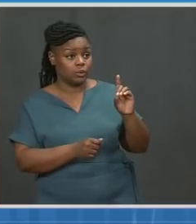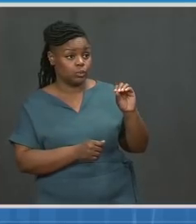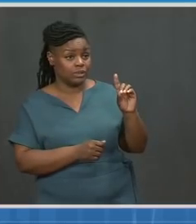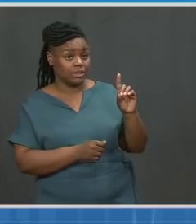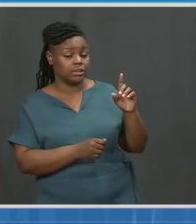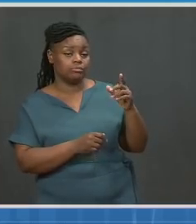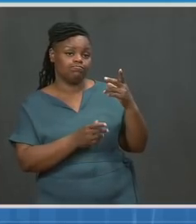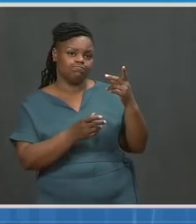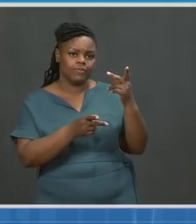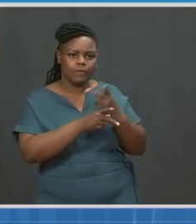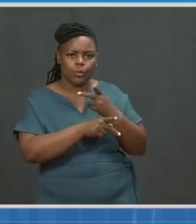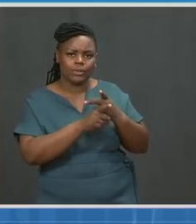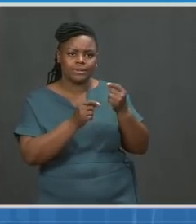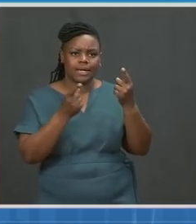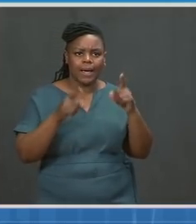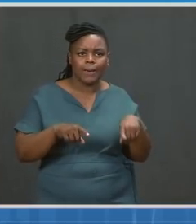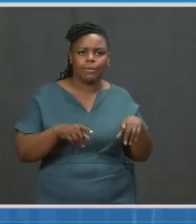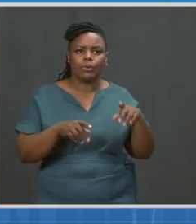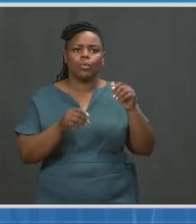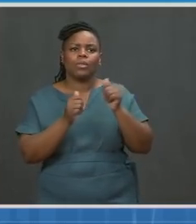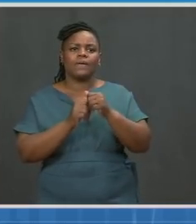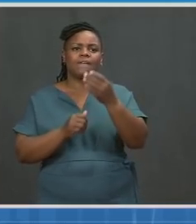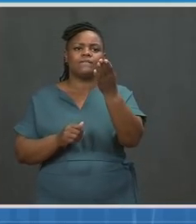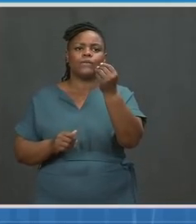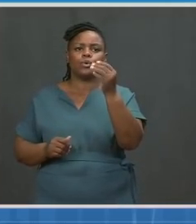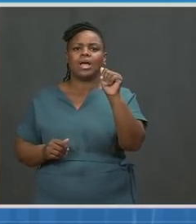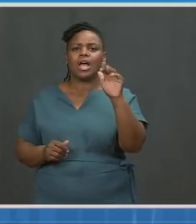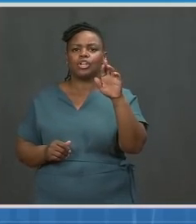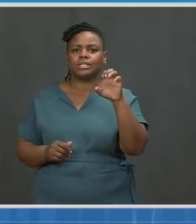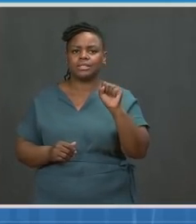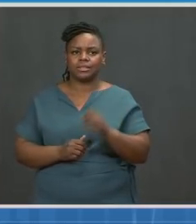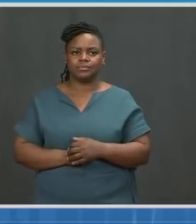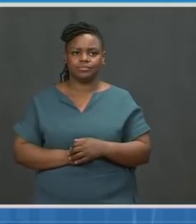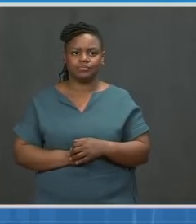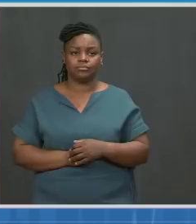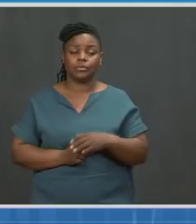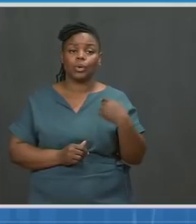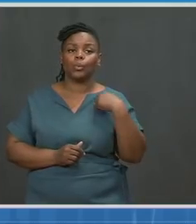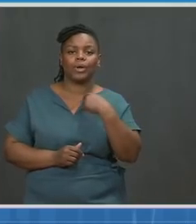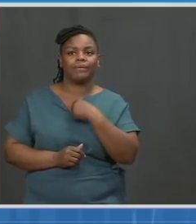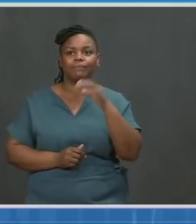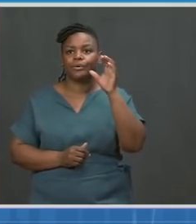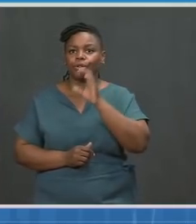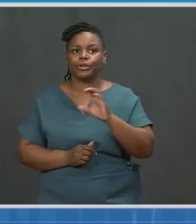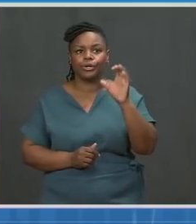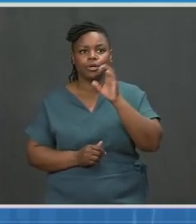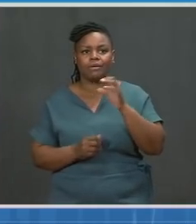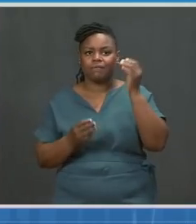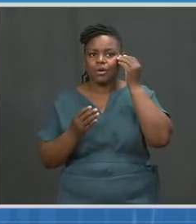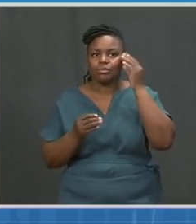We have not seen a signal, and we've actually looked intentionally for the signal in the over 200 million doses we've given.